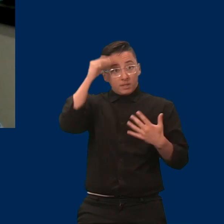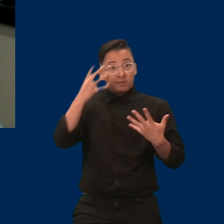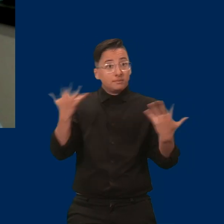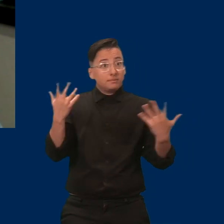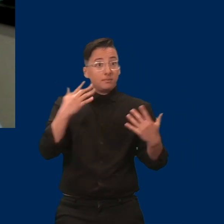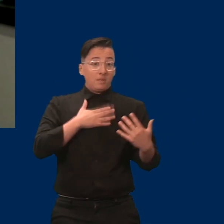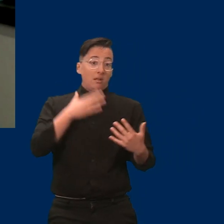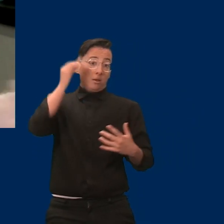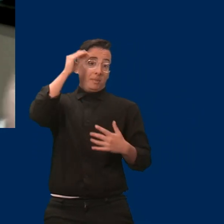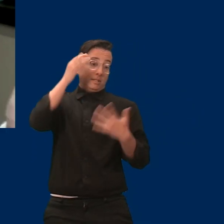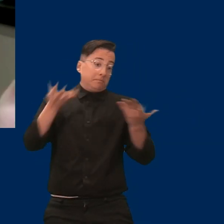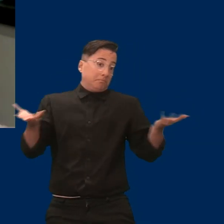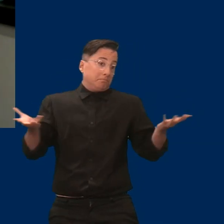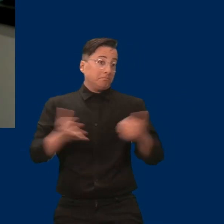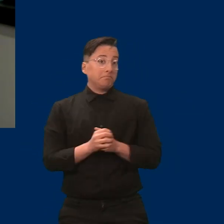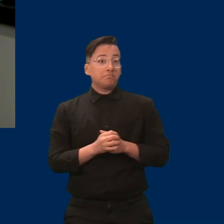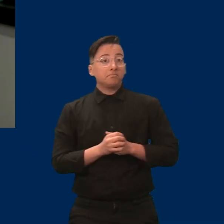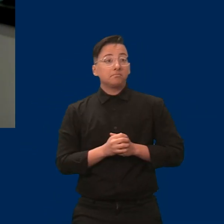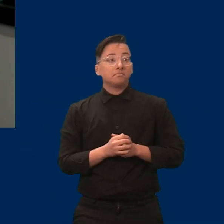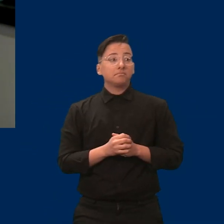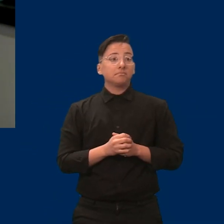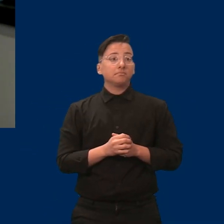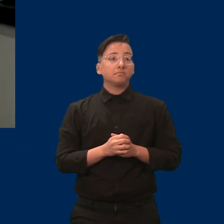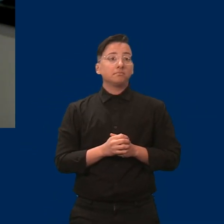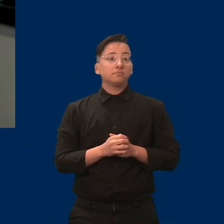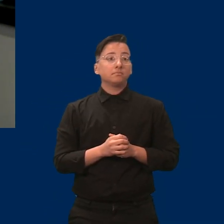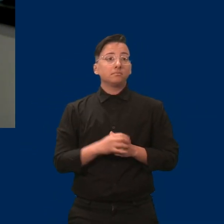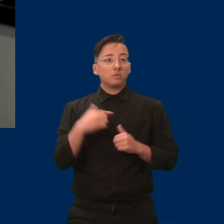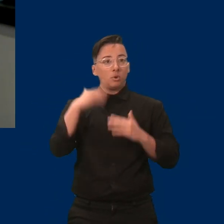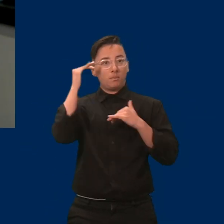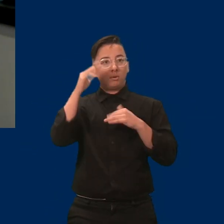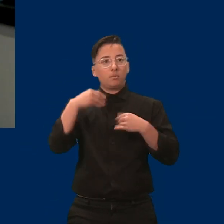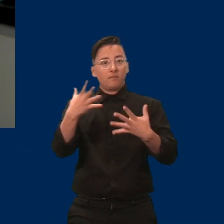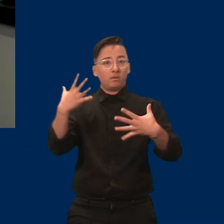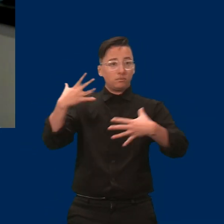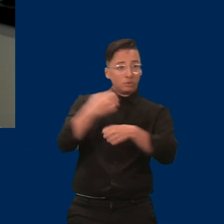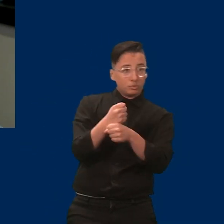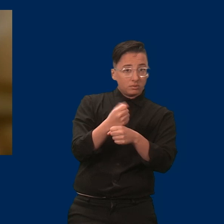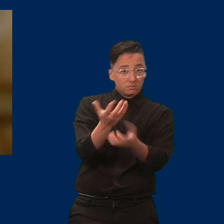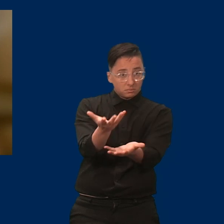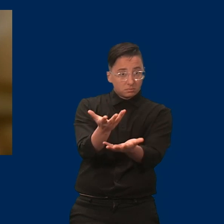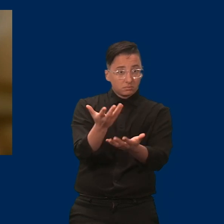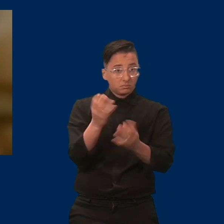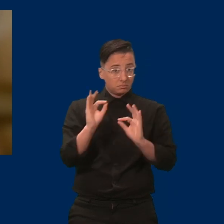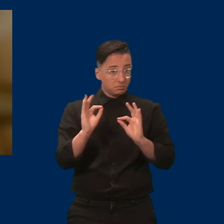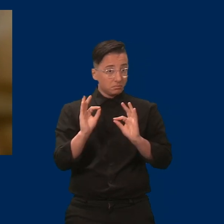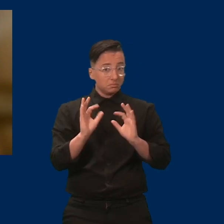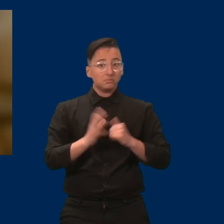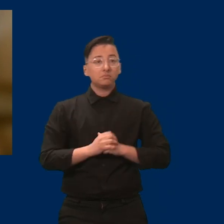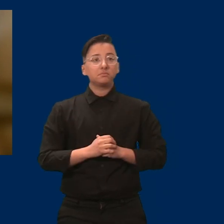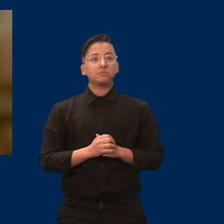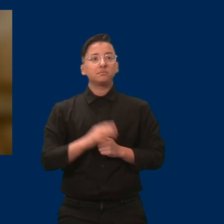So I hope that kind of gives an overview for you, Mary, what you were seeking. (Mary) Yeah.